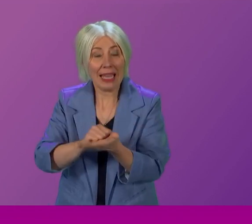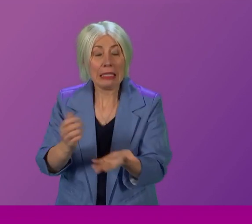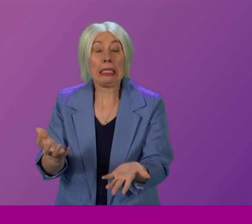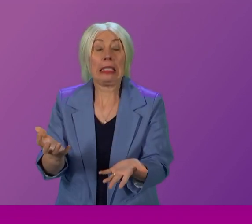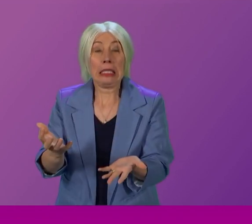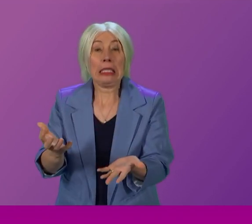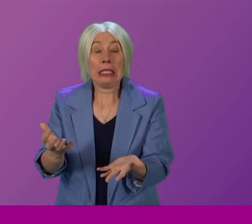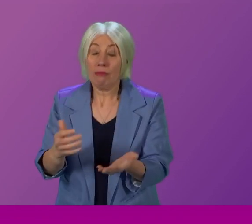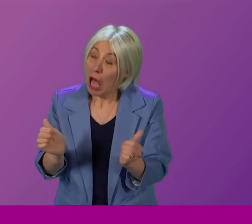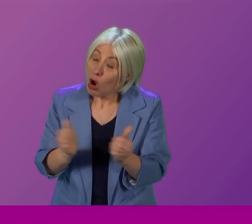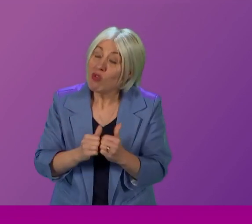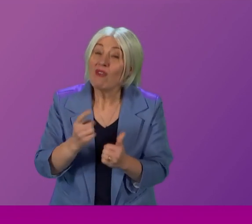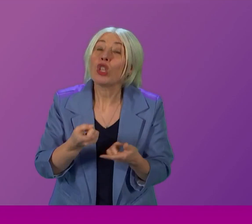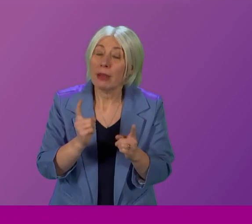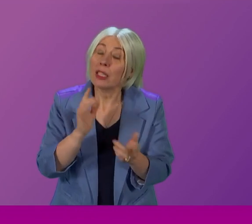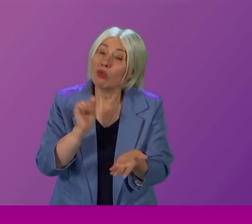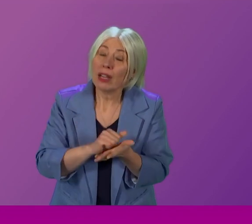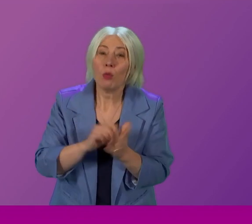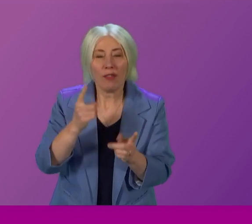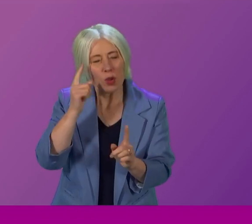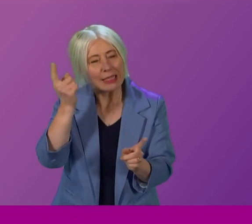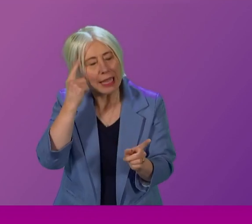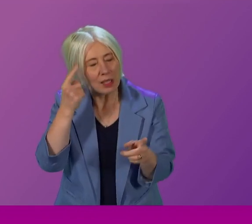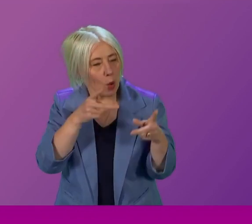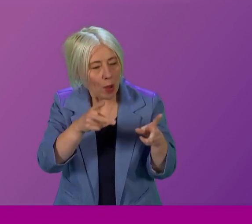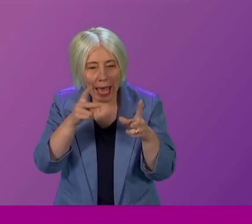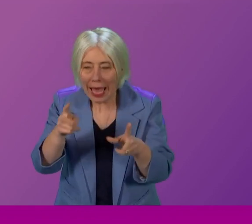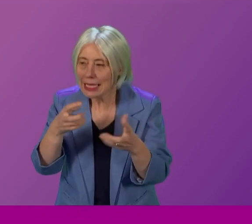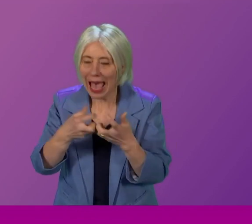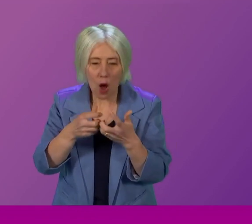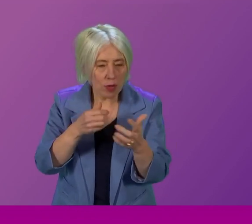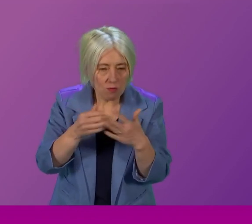I agree with the First Minister that we need to look at sensible measures to tackle alcohol abuse,